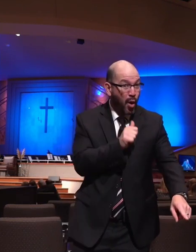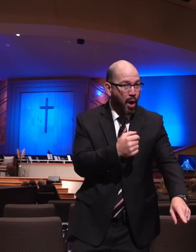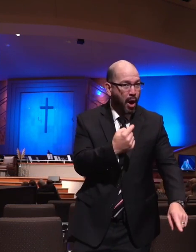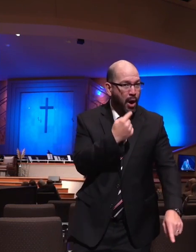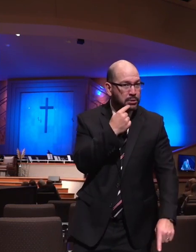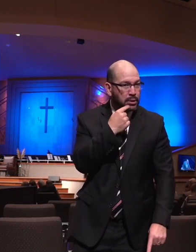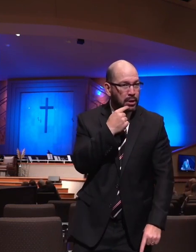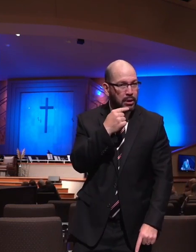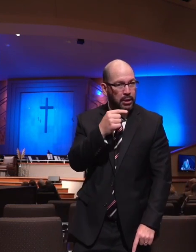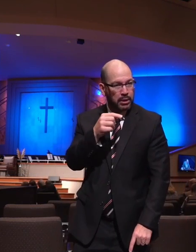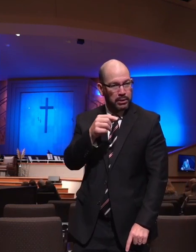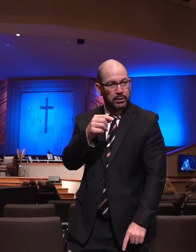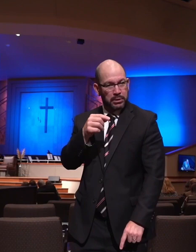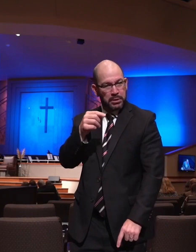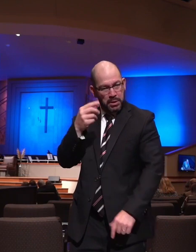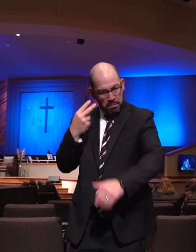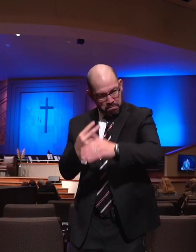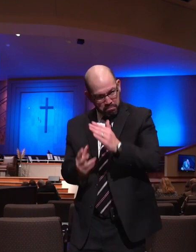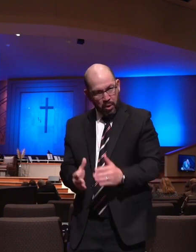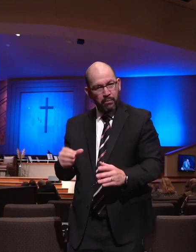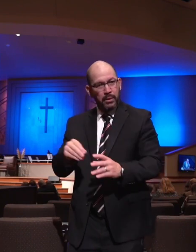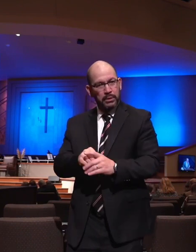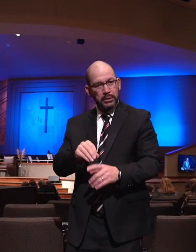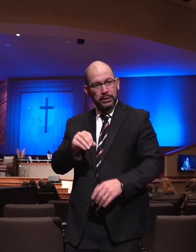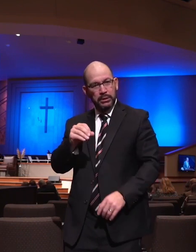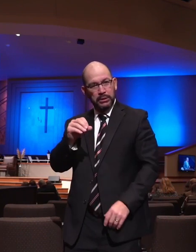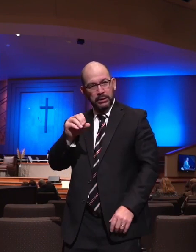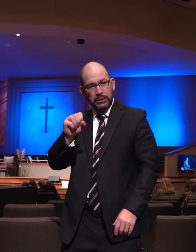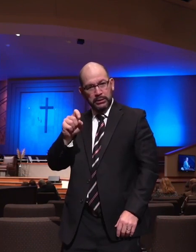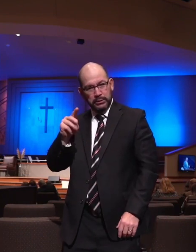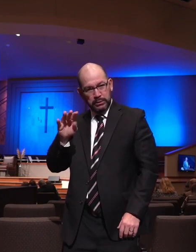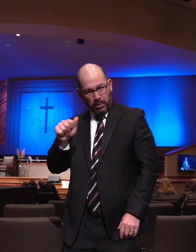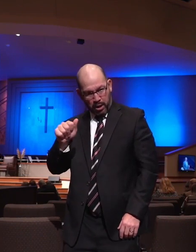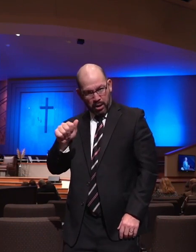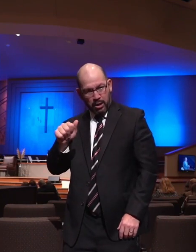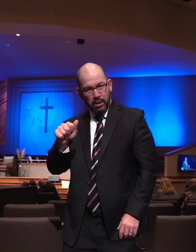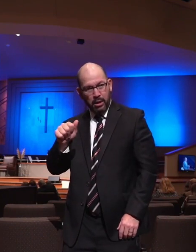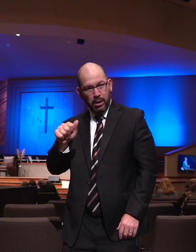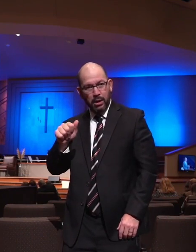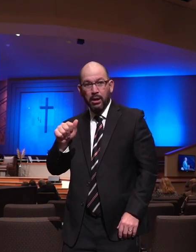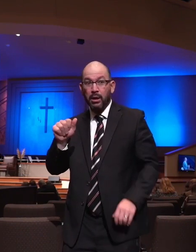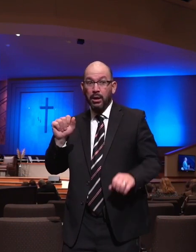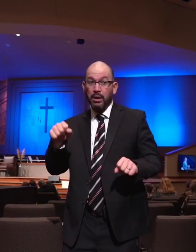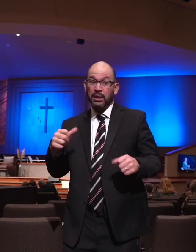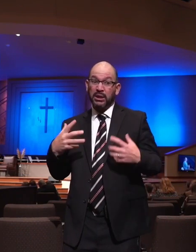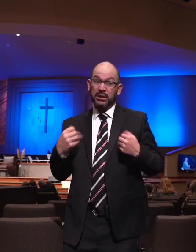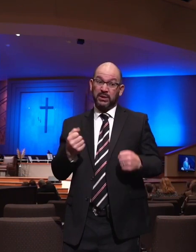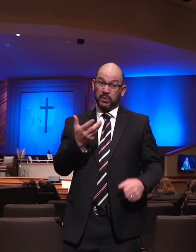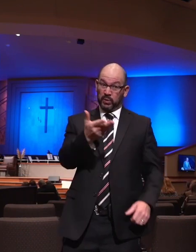girl that is of the land of Israel she seems to be pretty confident about this